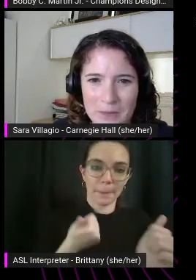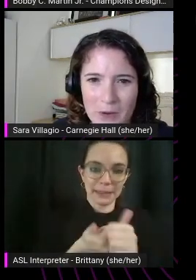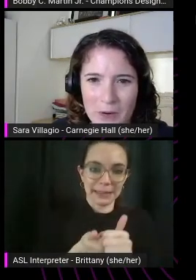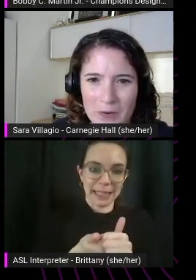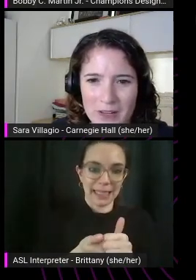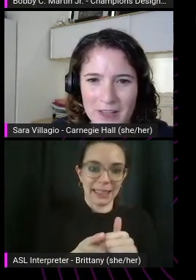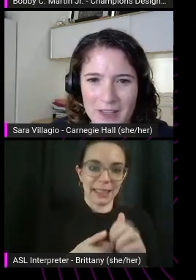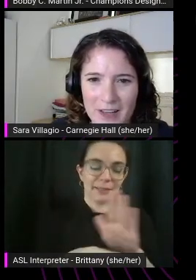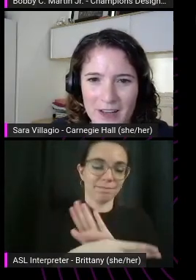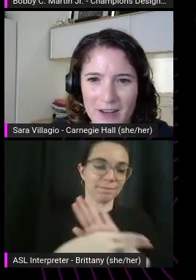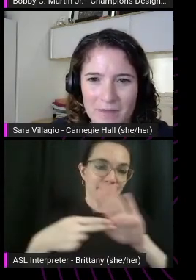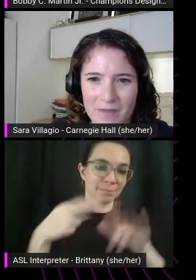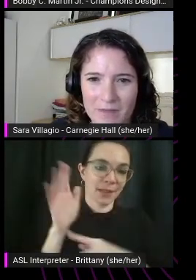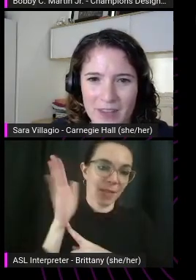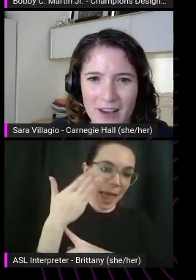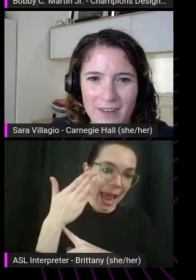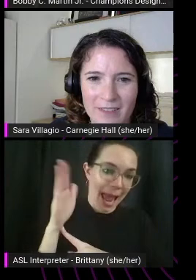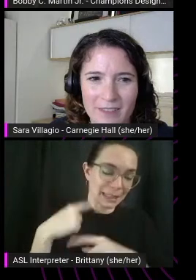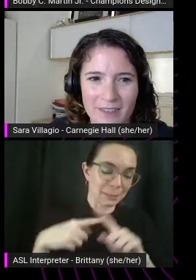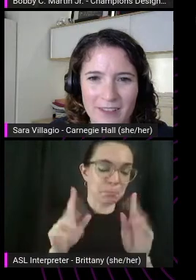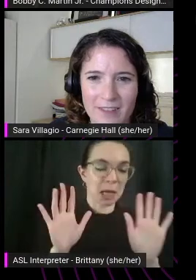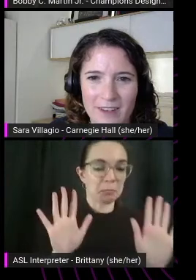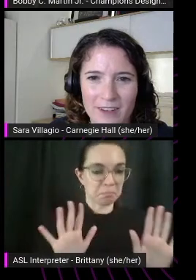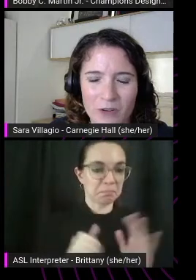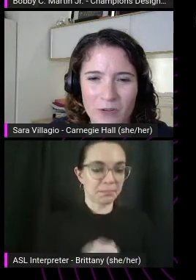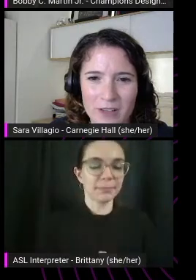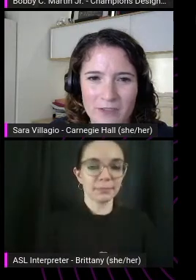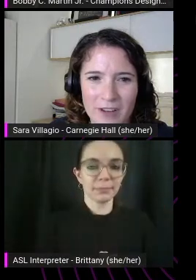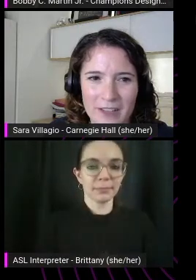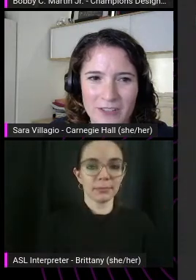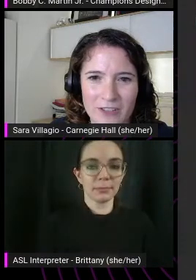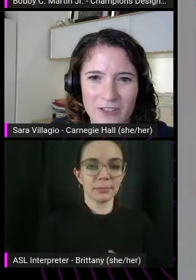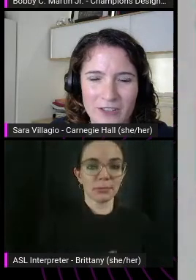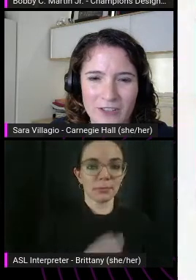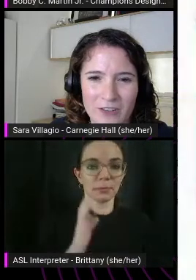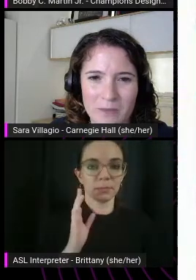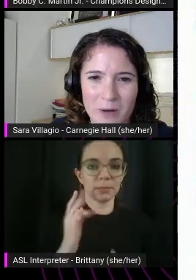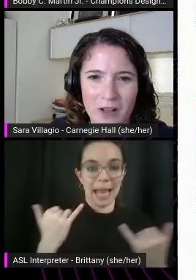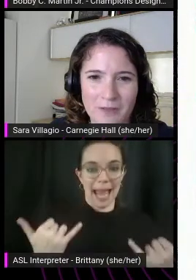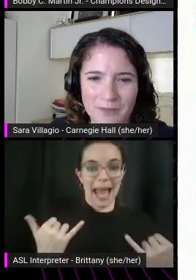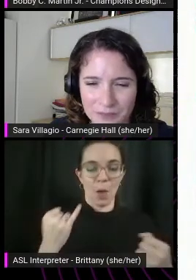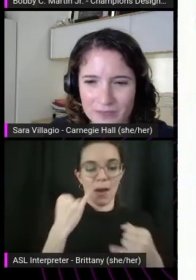So, yeah, let's go to our final curveball.